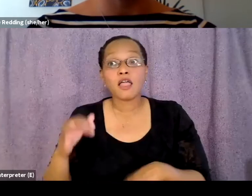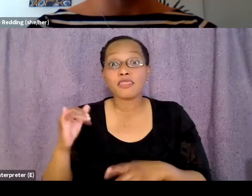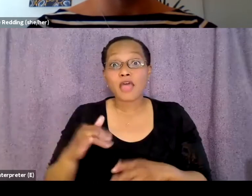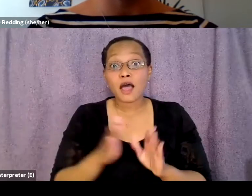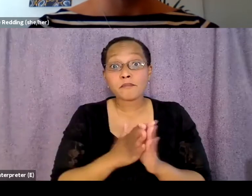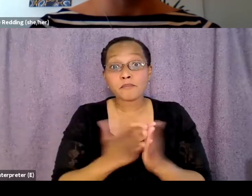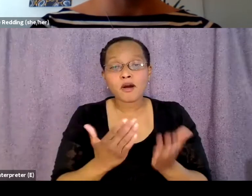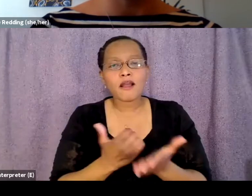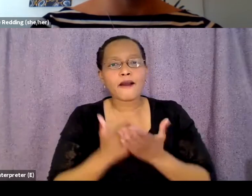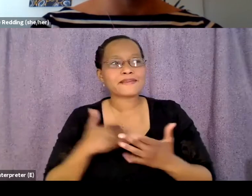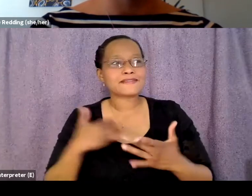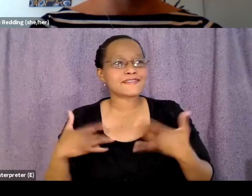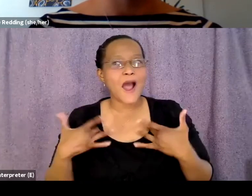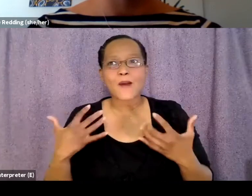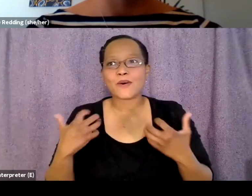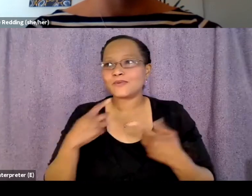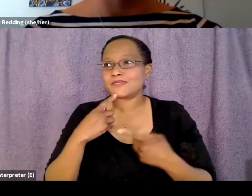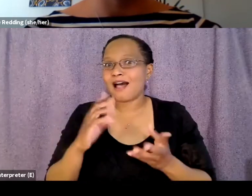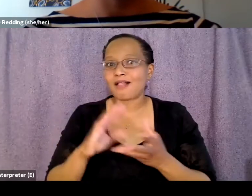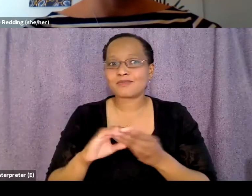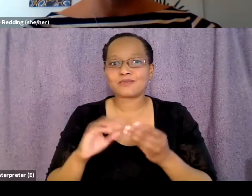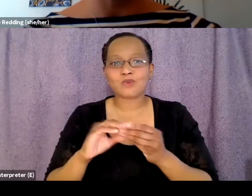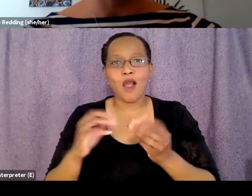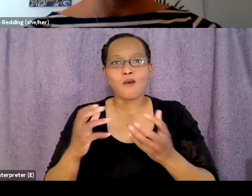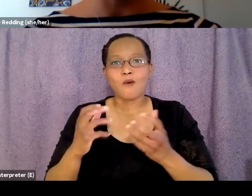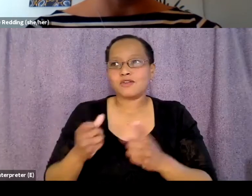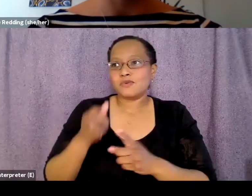and wanting to impact someone the way that that book impacted me and.